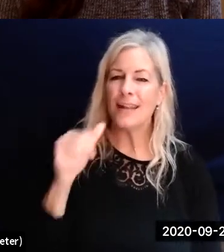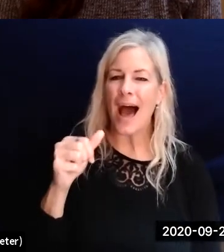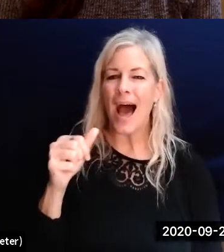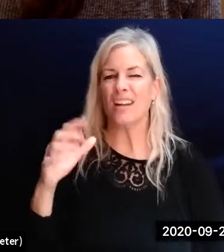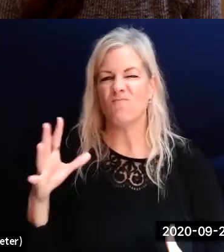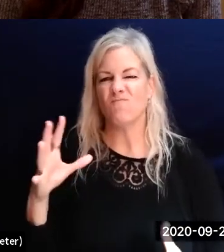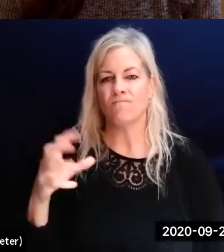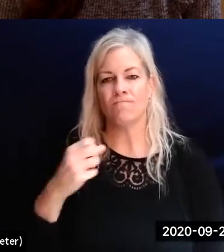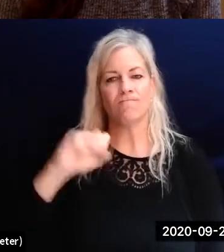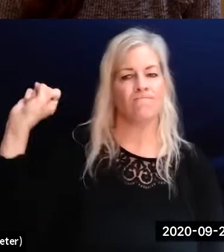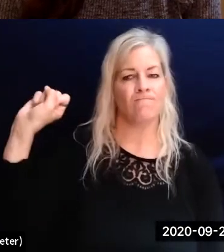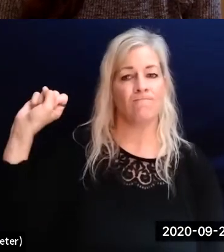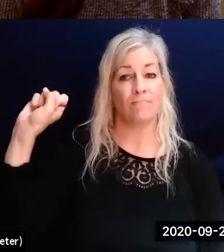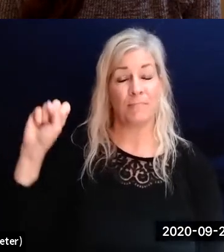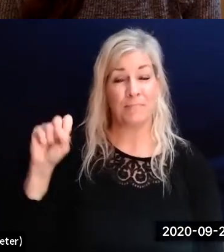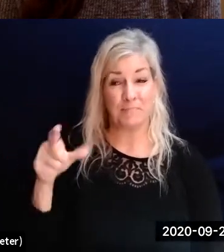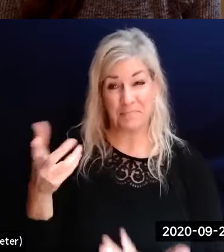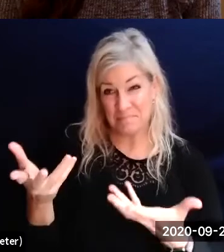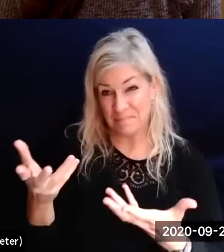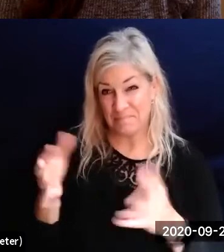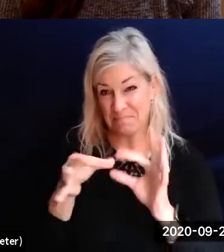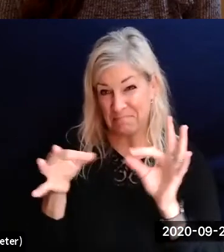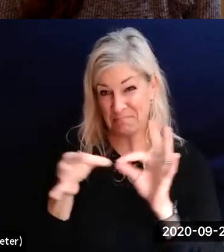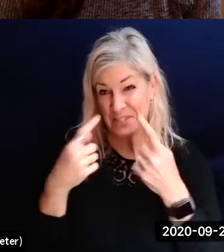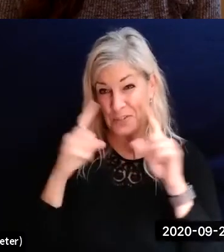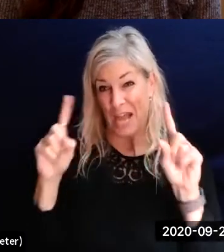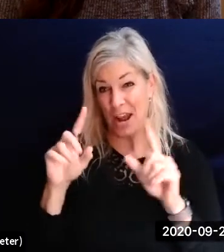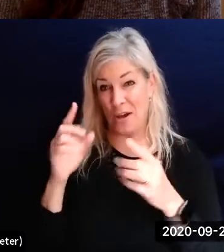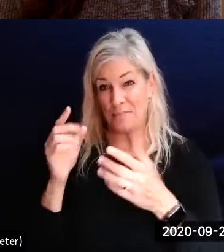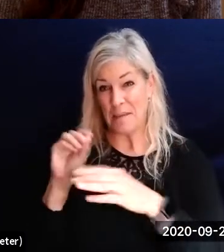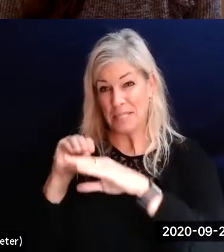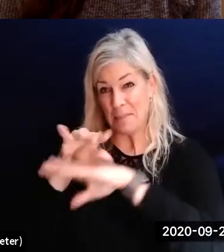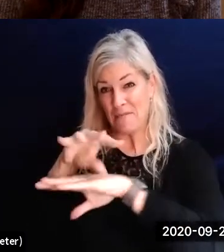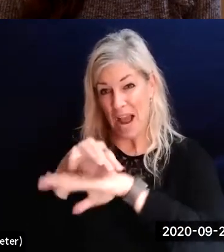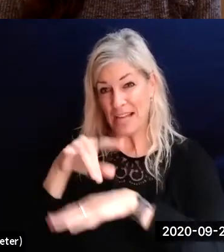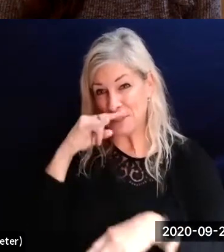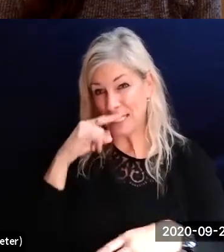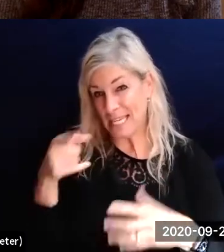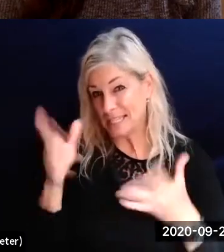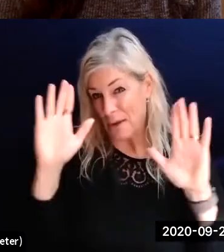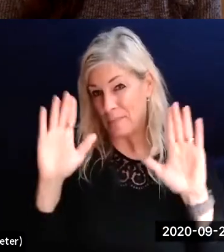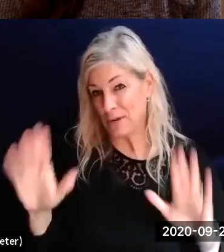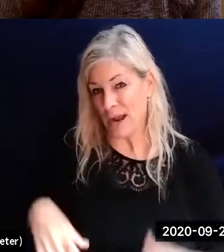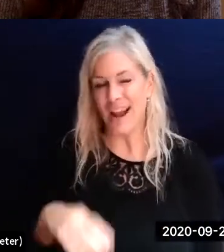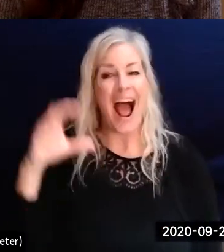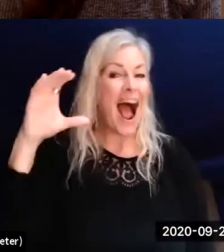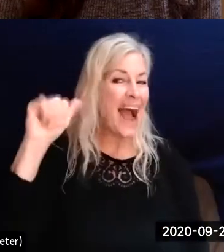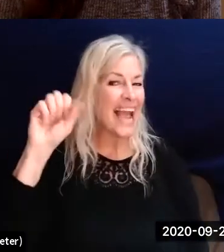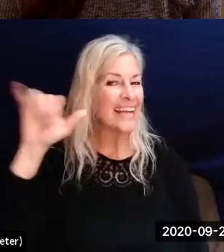If you want to maybe just send a shout out and give some advice to some kids, that would be great. Casey: Yes. Hi everybody.